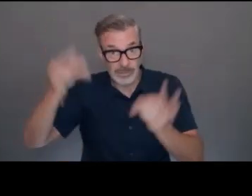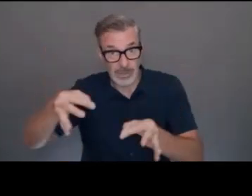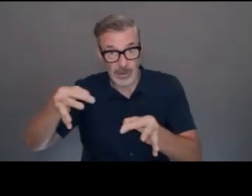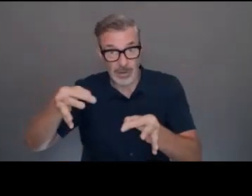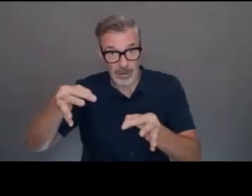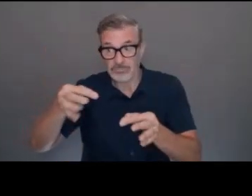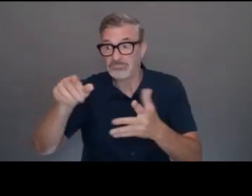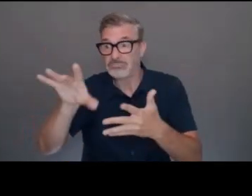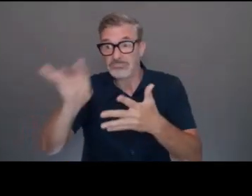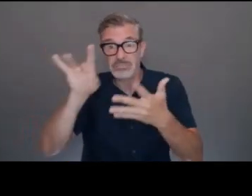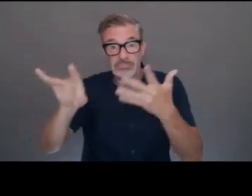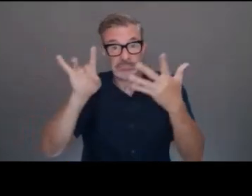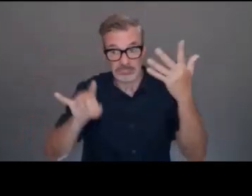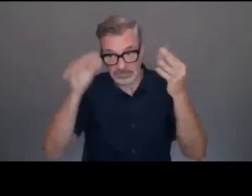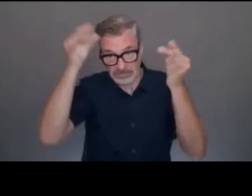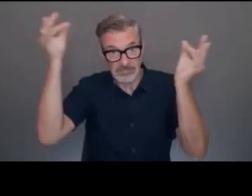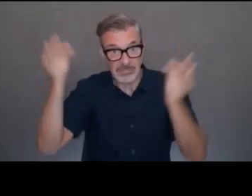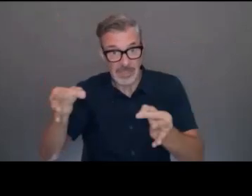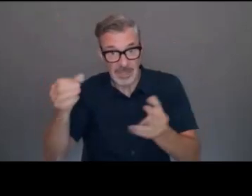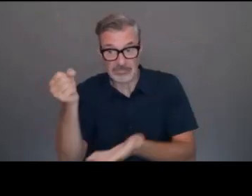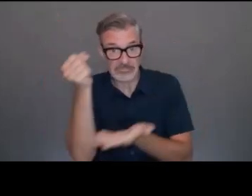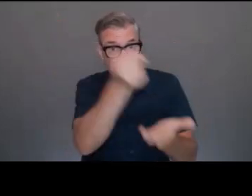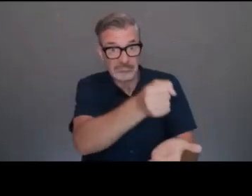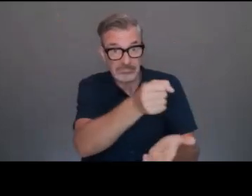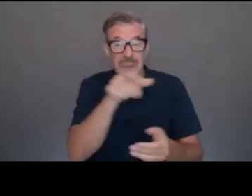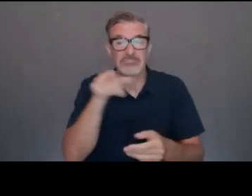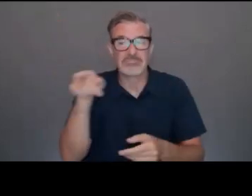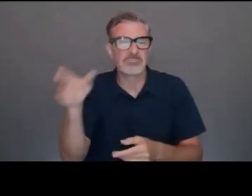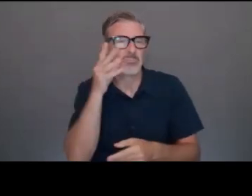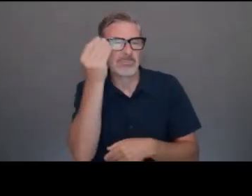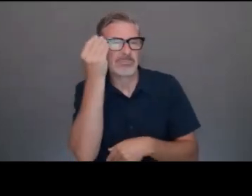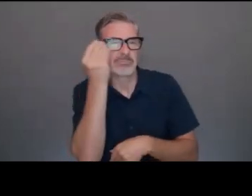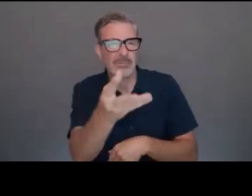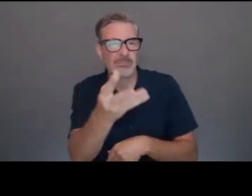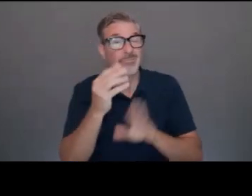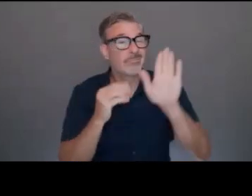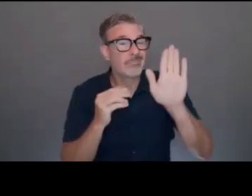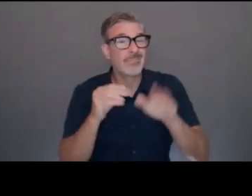and we will be able to reevaluate this timeline in the future to reflect how long